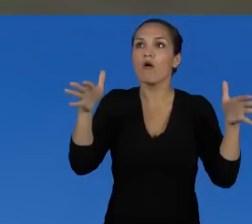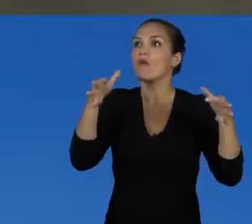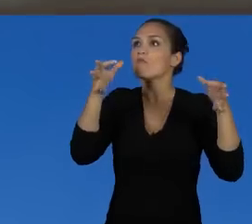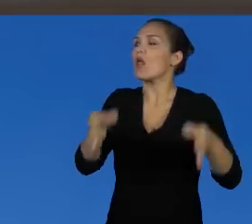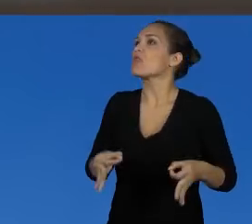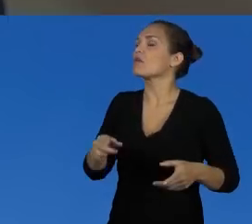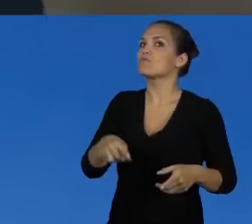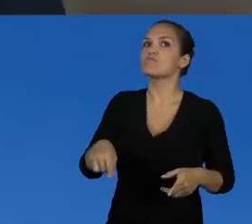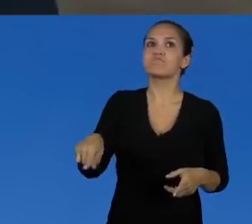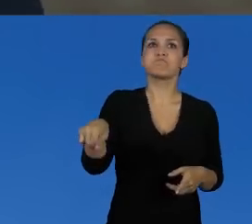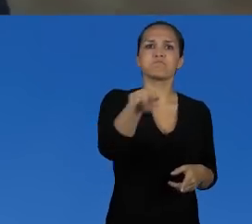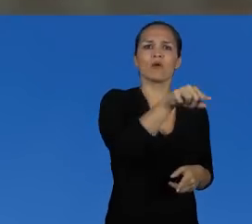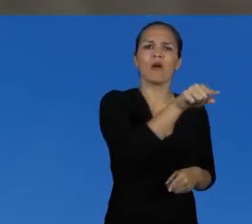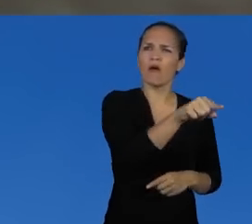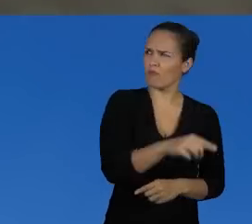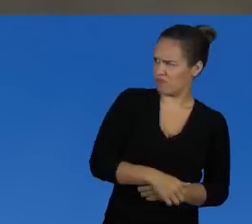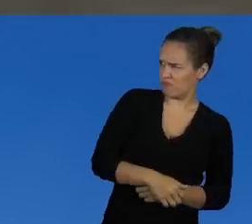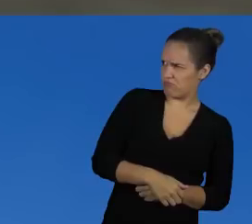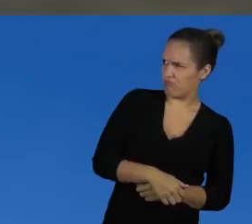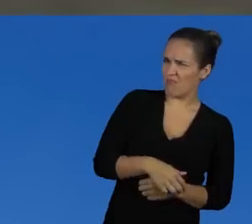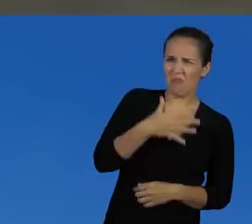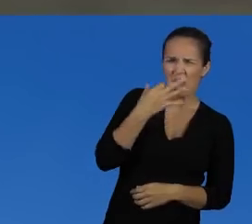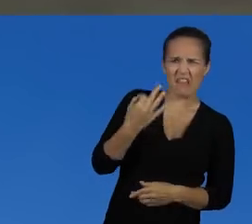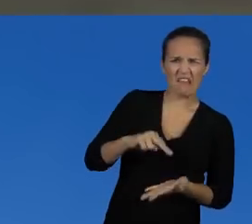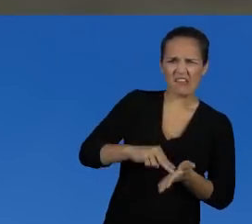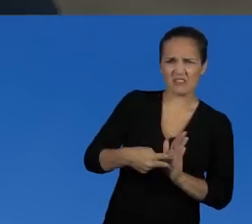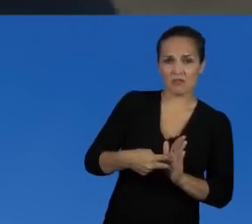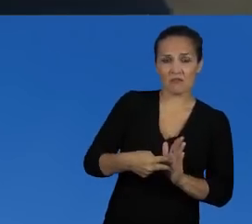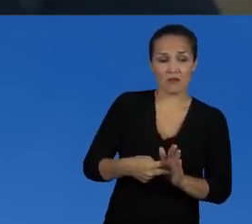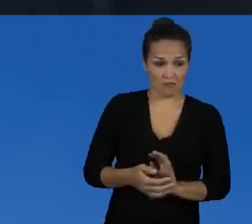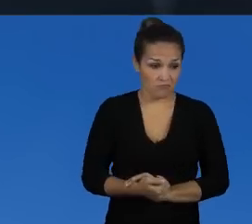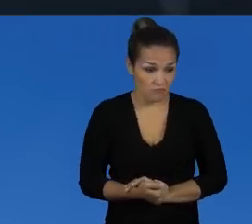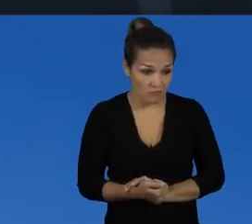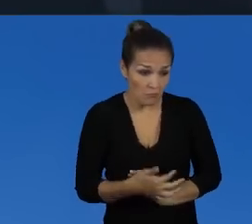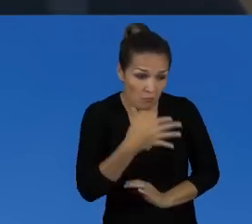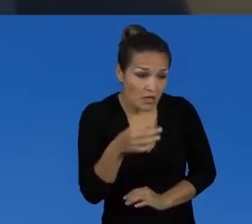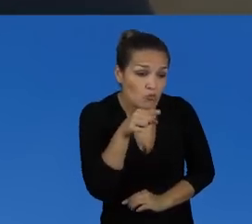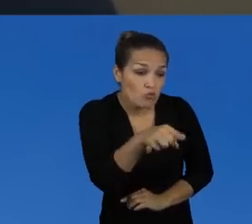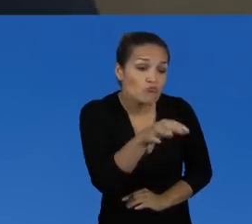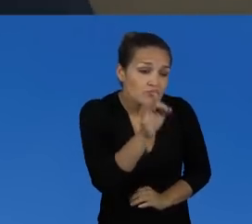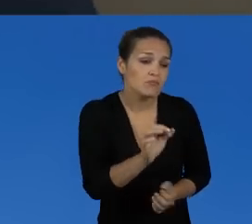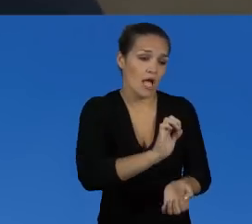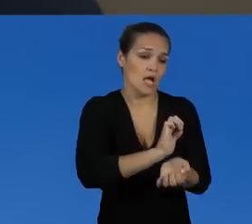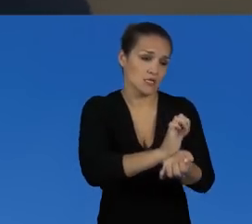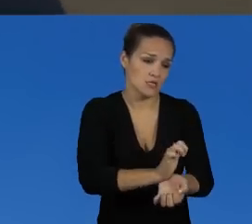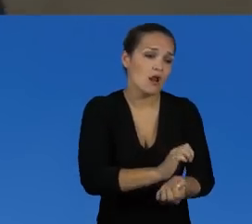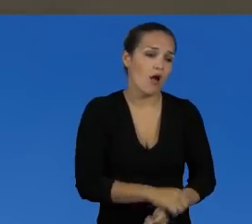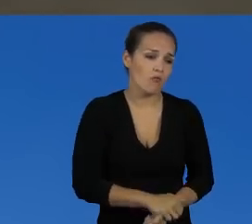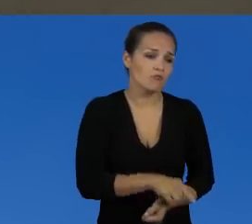Neo asks: "What truth?" "That you are a slave; and you are in a prison